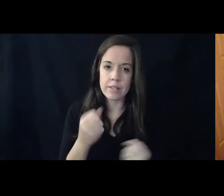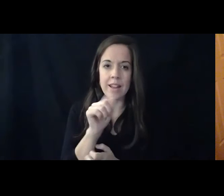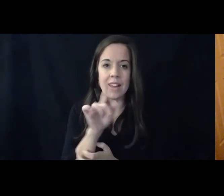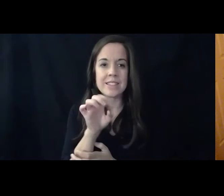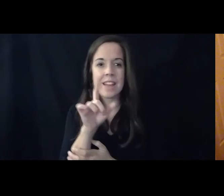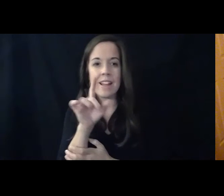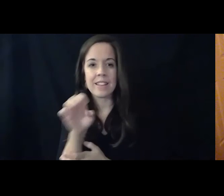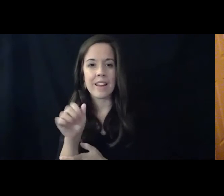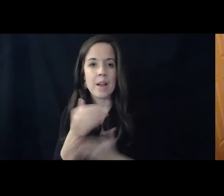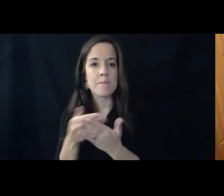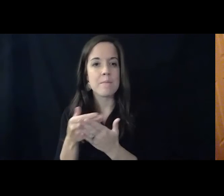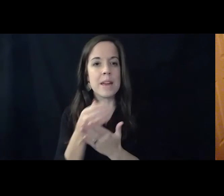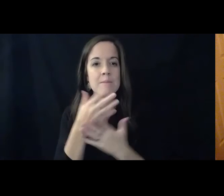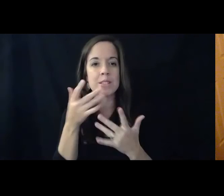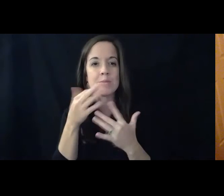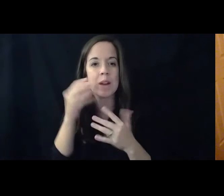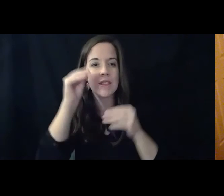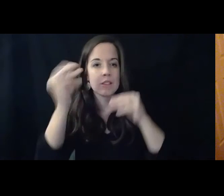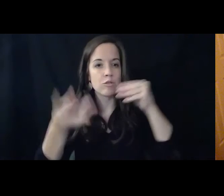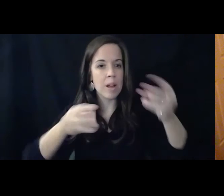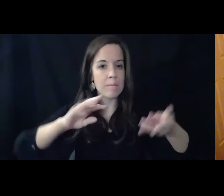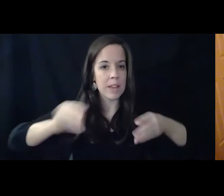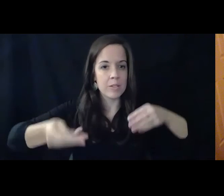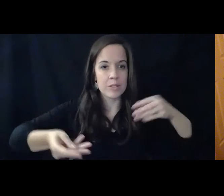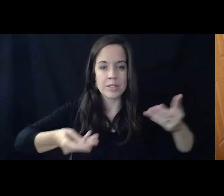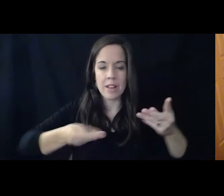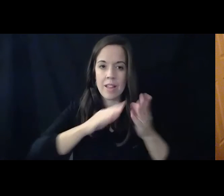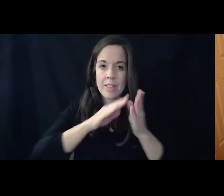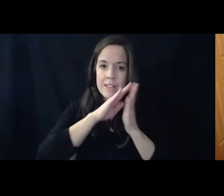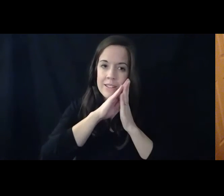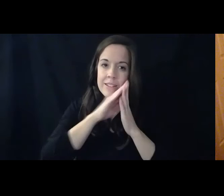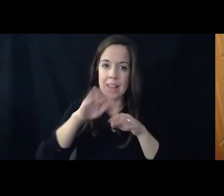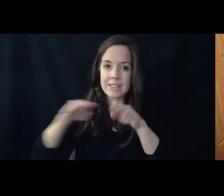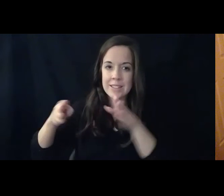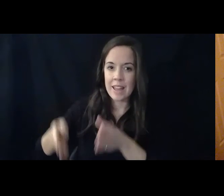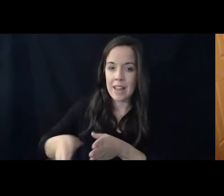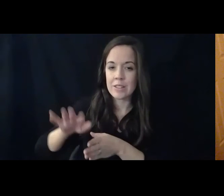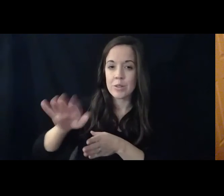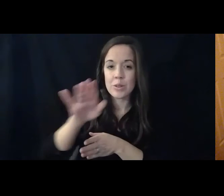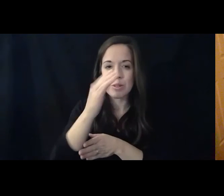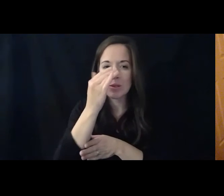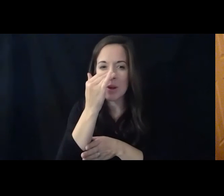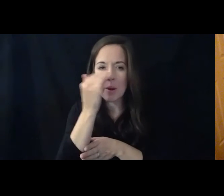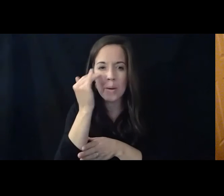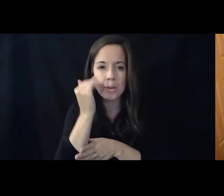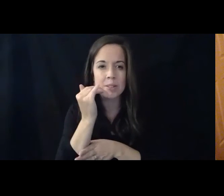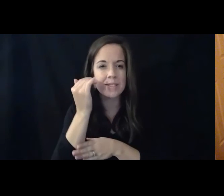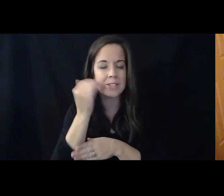drop petals on the nightstand like fly’s eggs. Through your bent nose, your voice a mosquito’s as you sing: